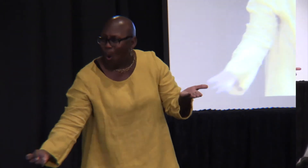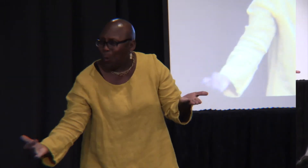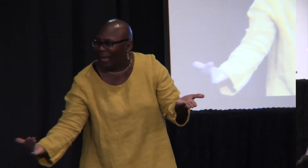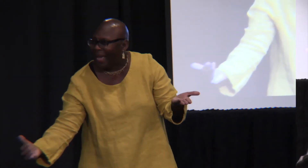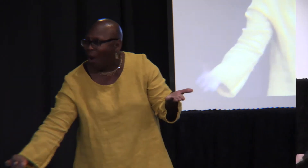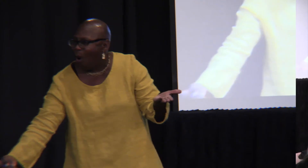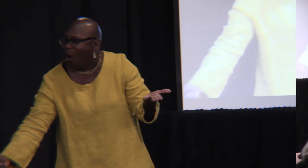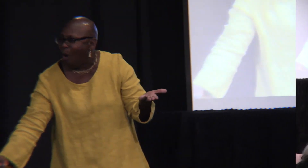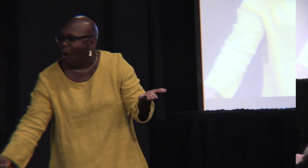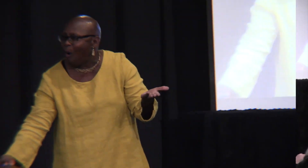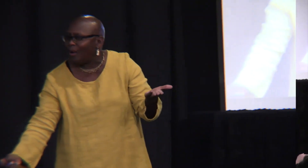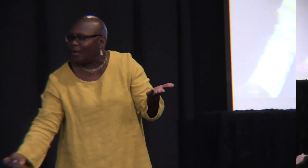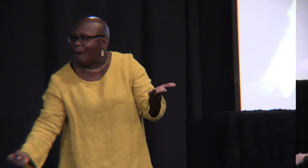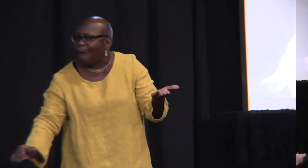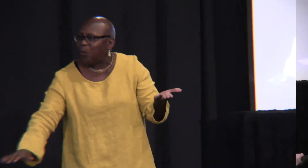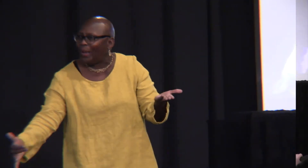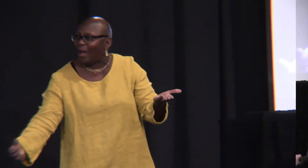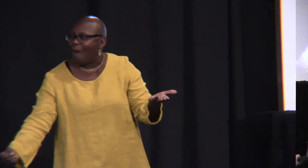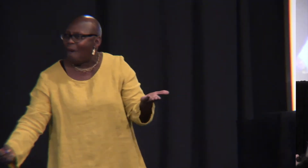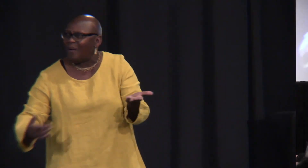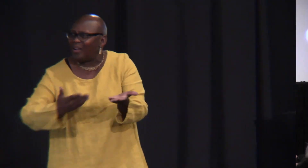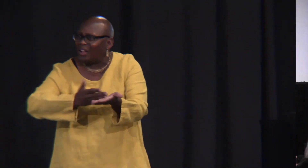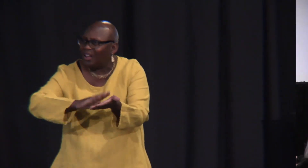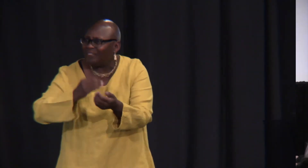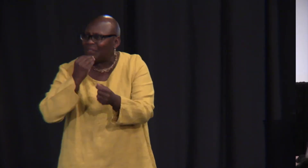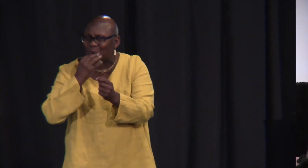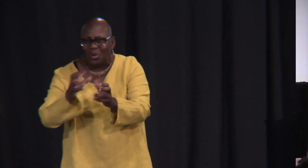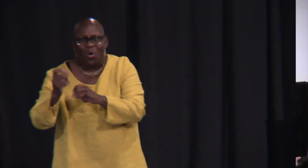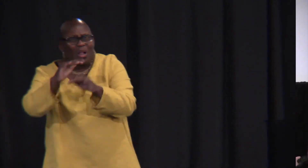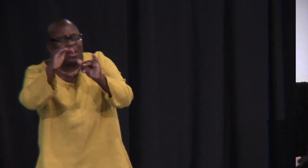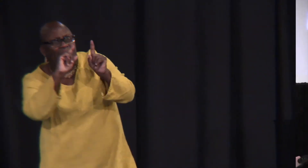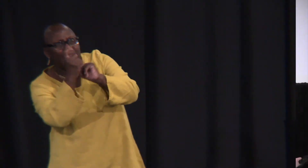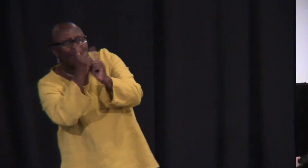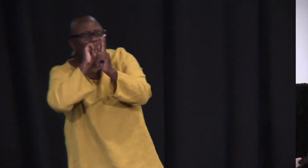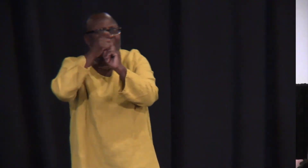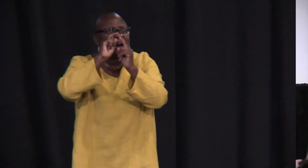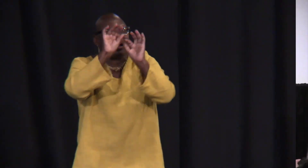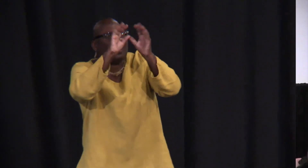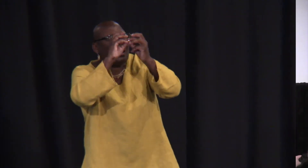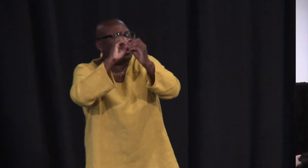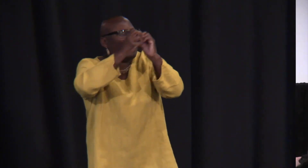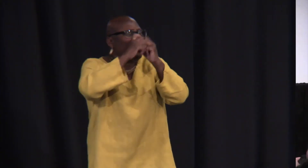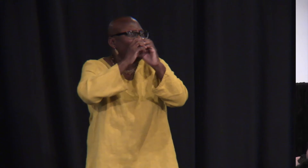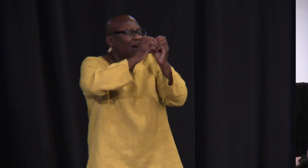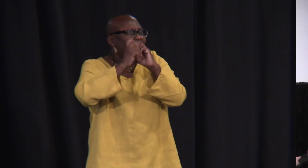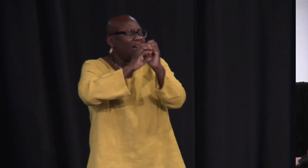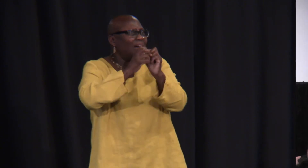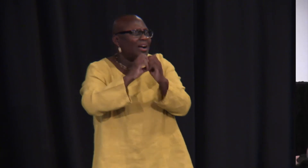as soon as he could form a question he was on her like flies on butter,